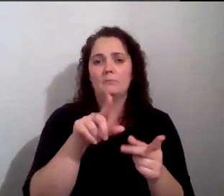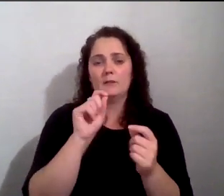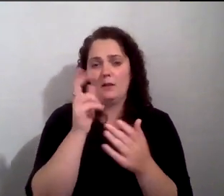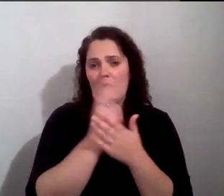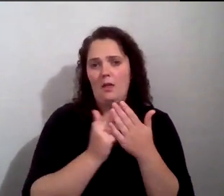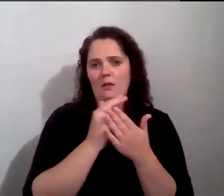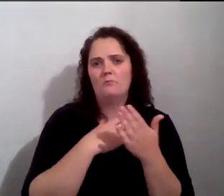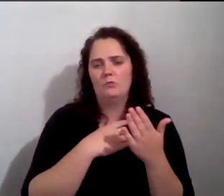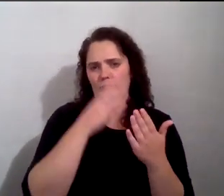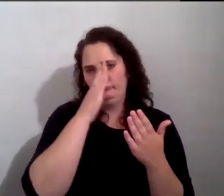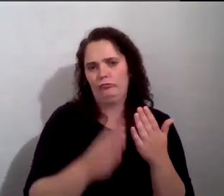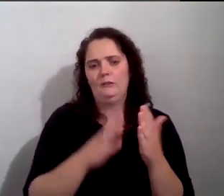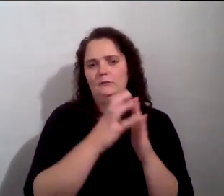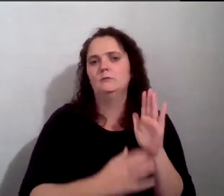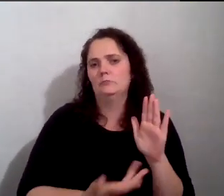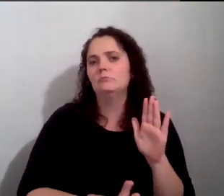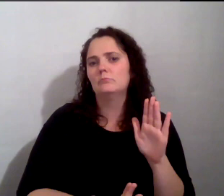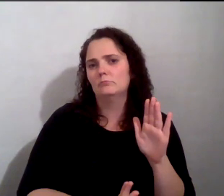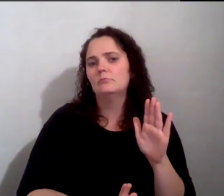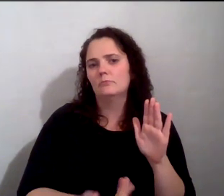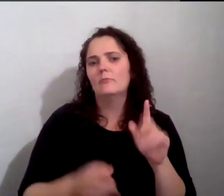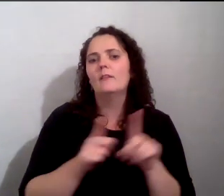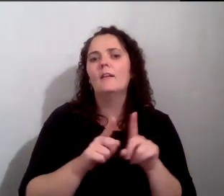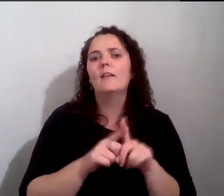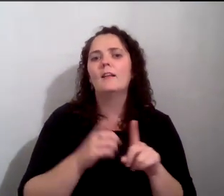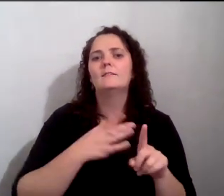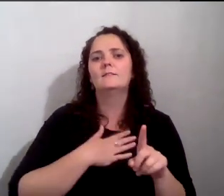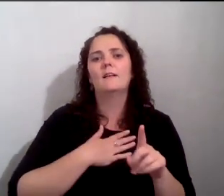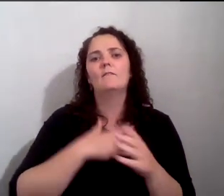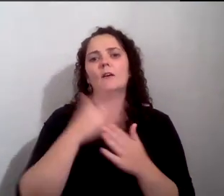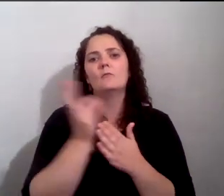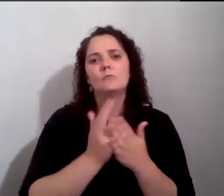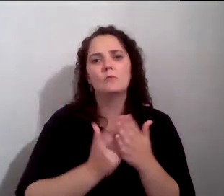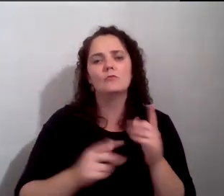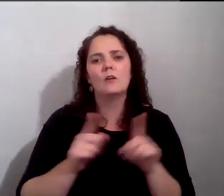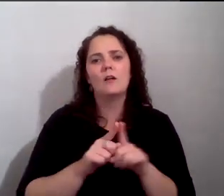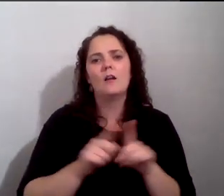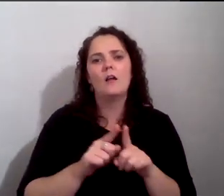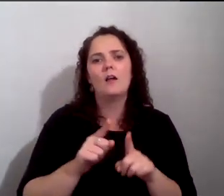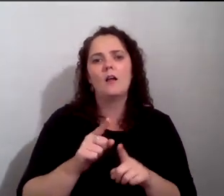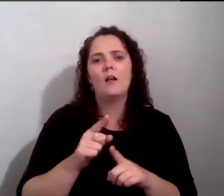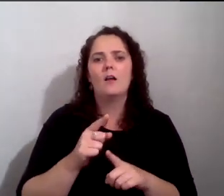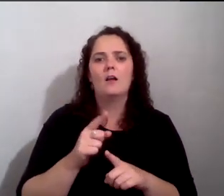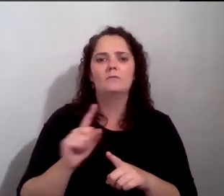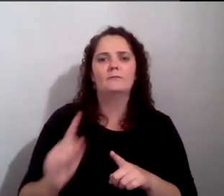back and go for something more direct. So again, as I said, just the self portraits is kind of checking in, so it was about a